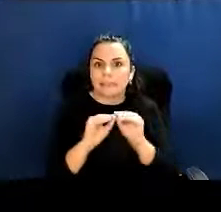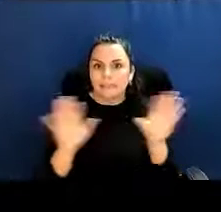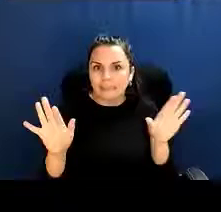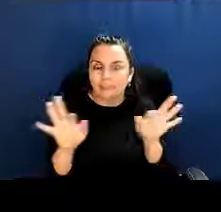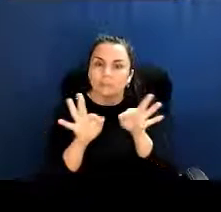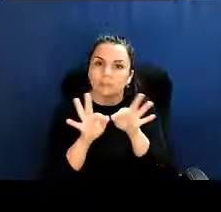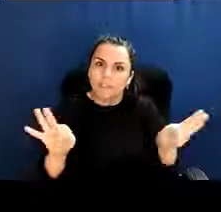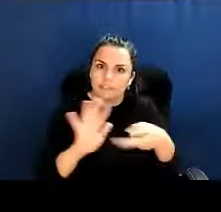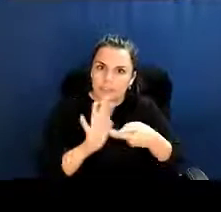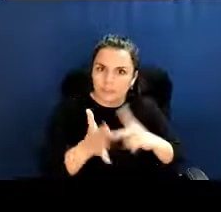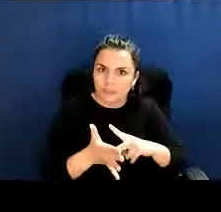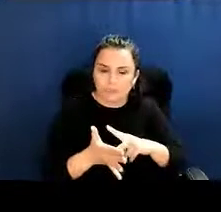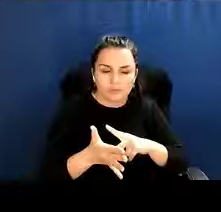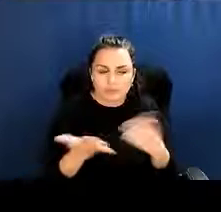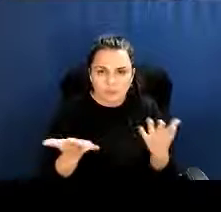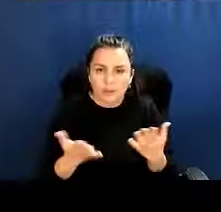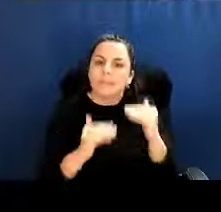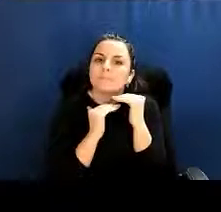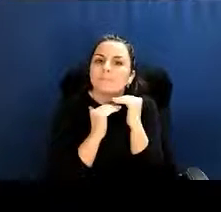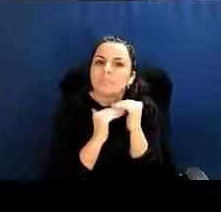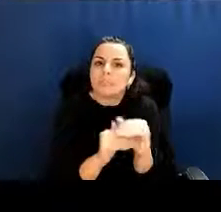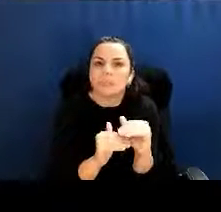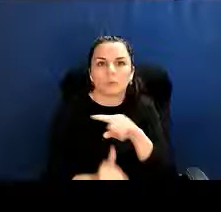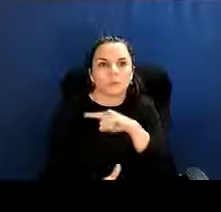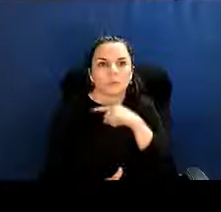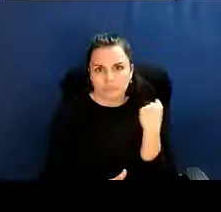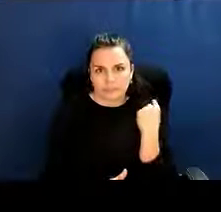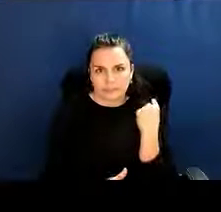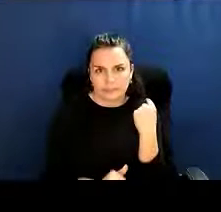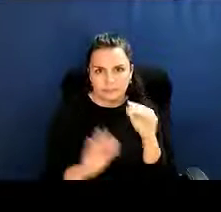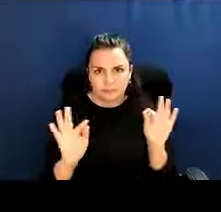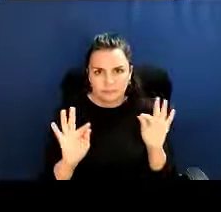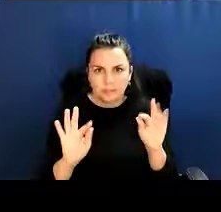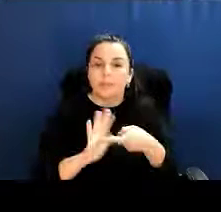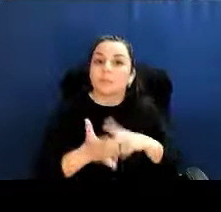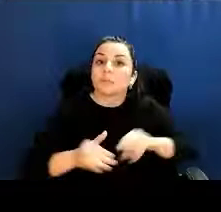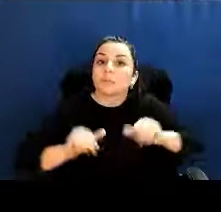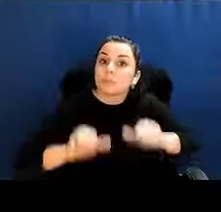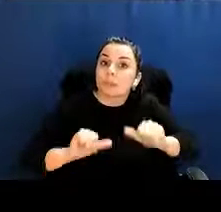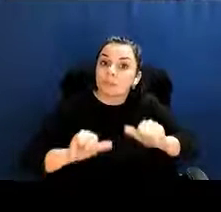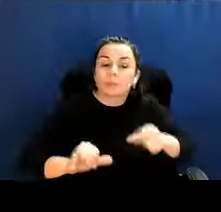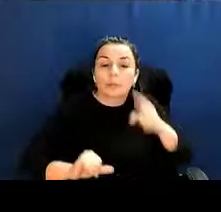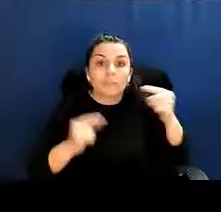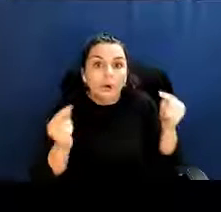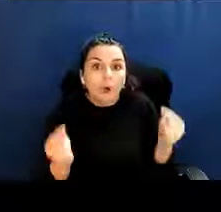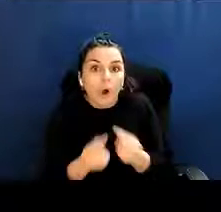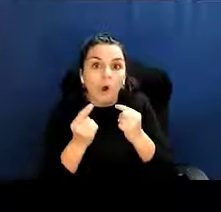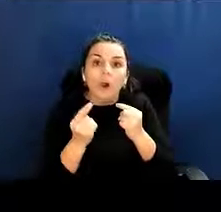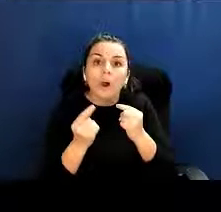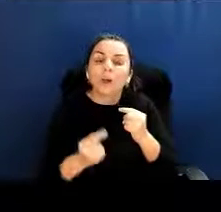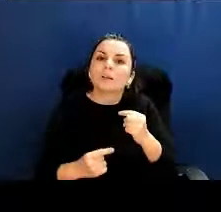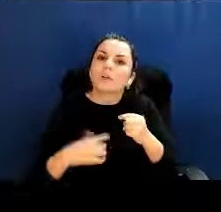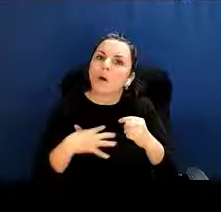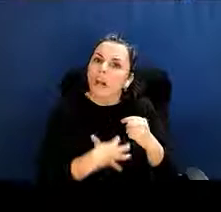which means that the probability and magnitude of harm or discomfort anticipated in the research